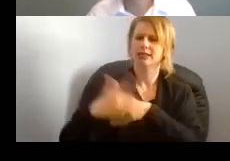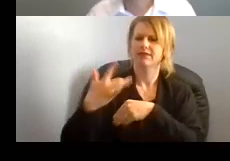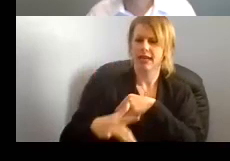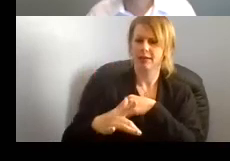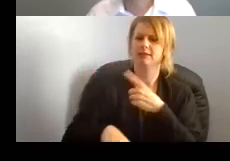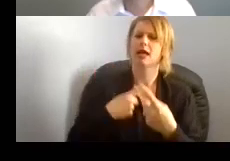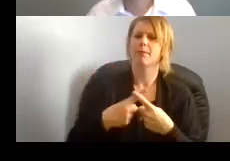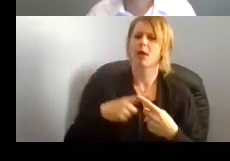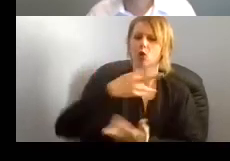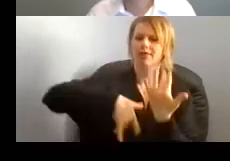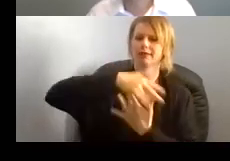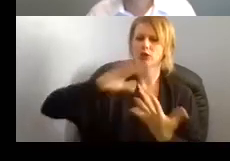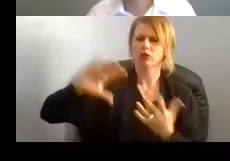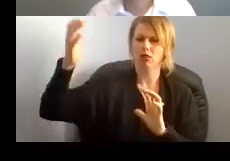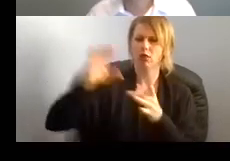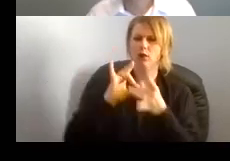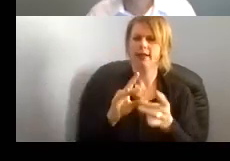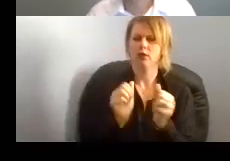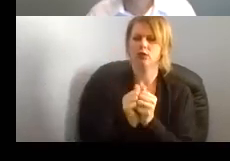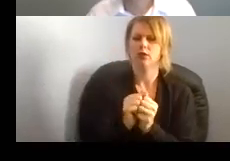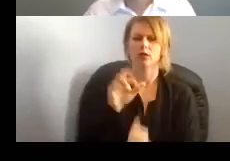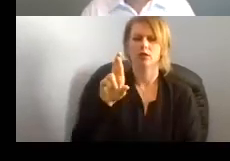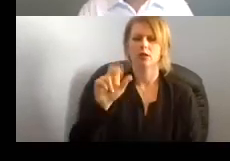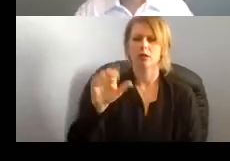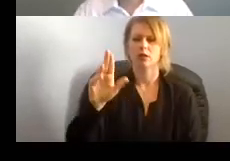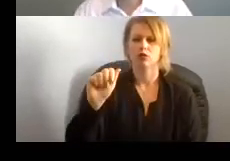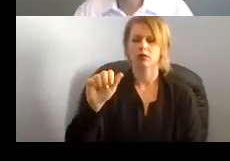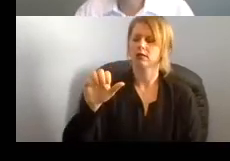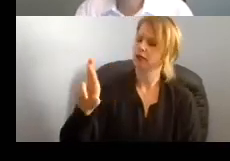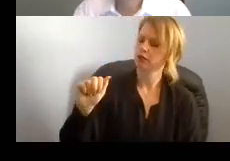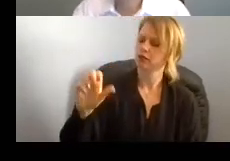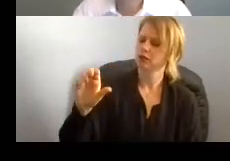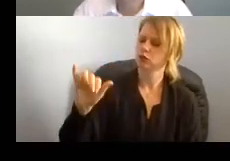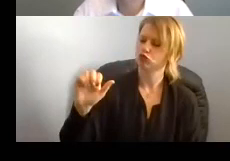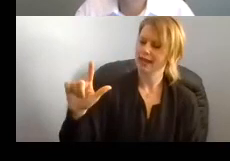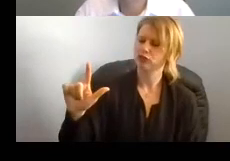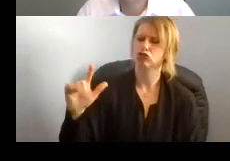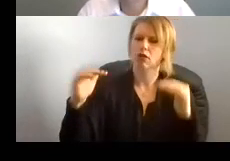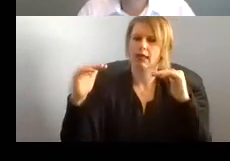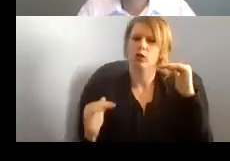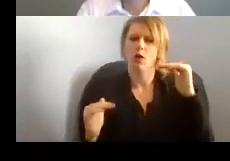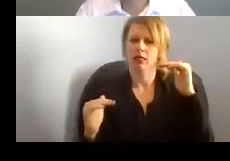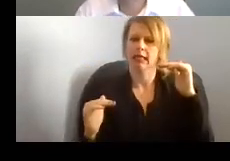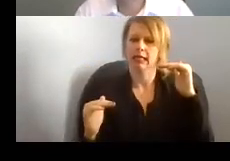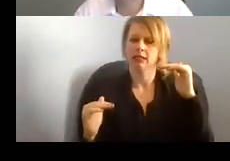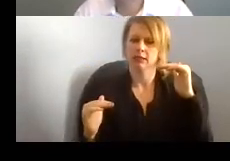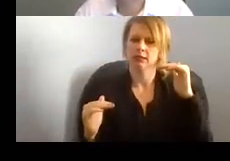communities right now regarding racial inequality? You know, this is something that has come up, obviously, because it’s a –